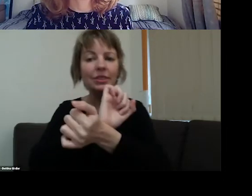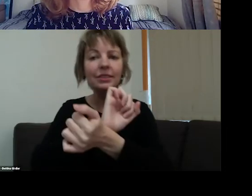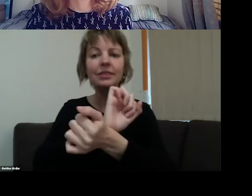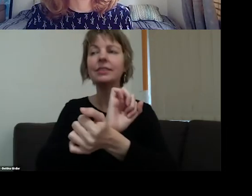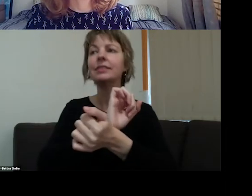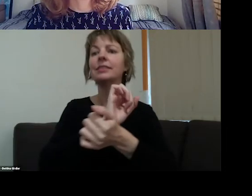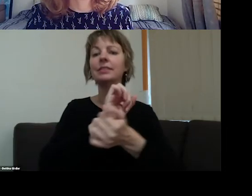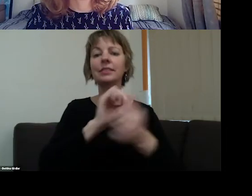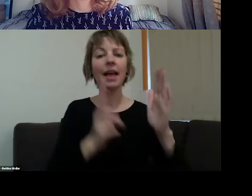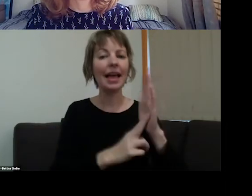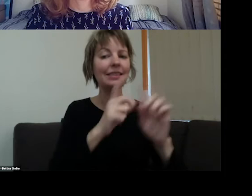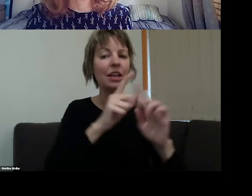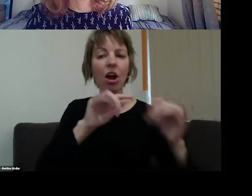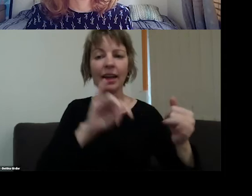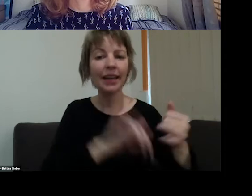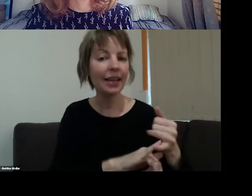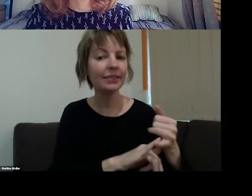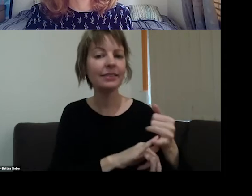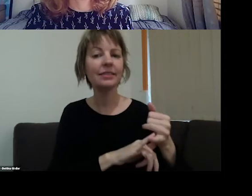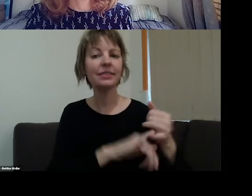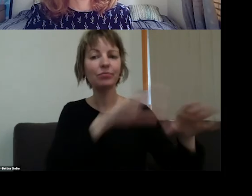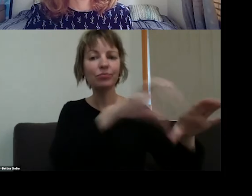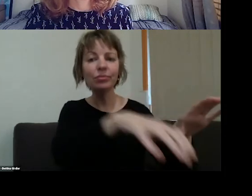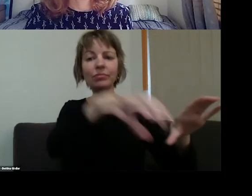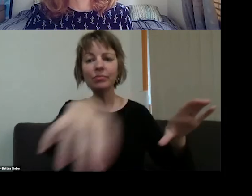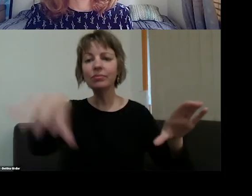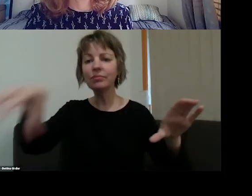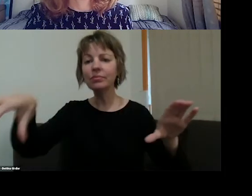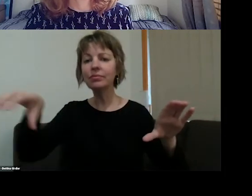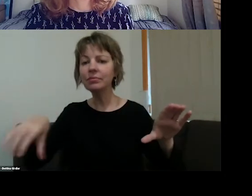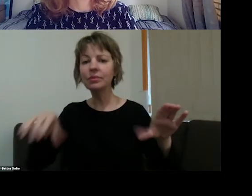you know, to think about where we can work together and,